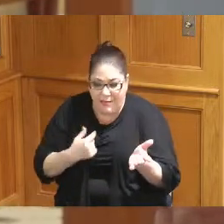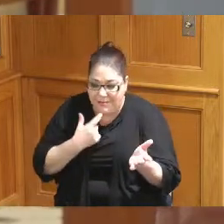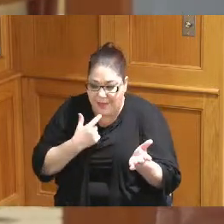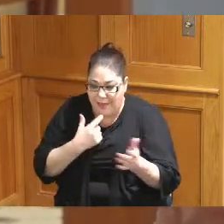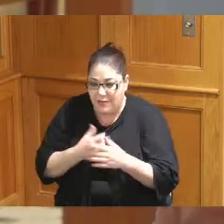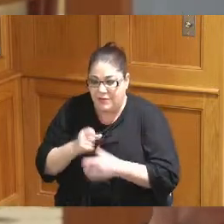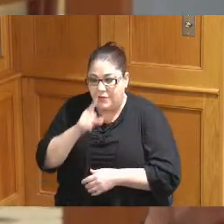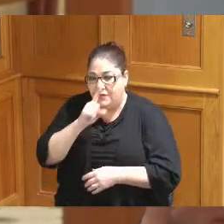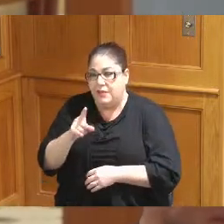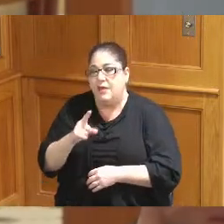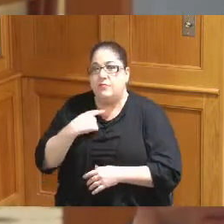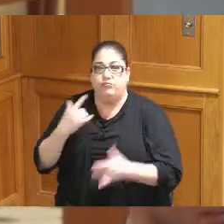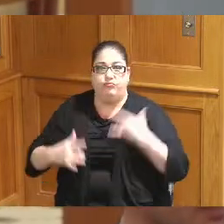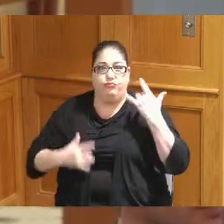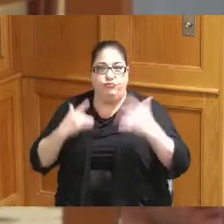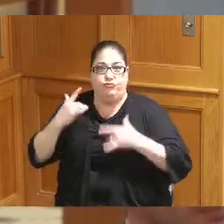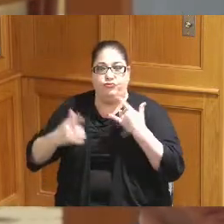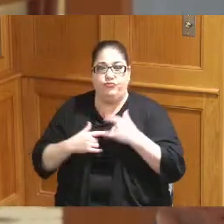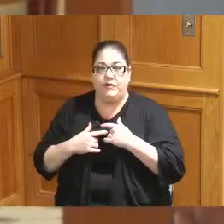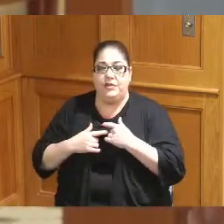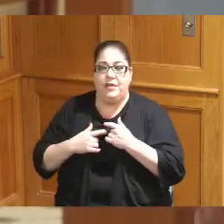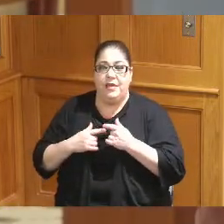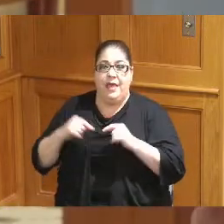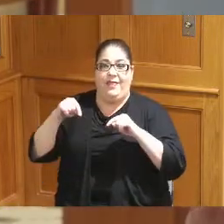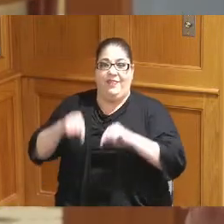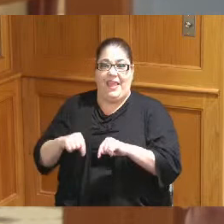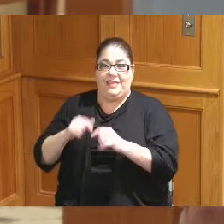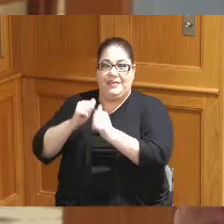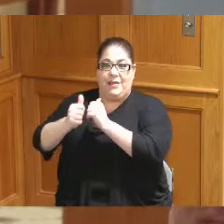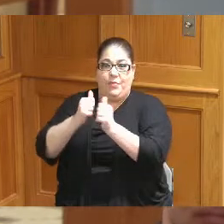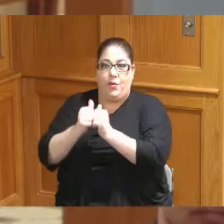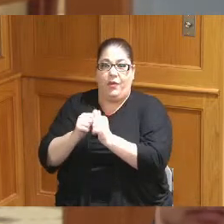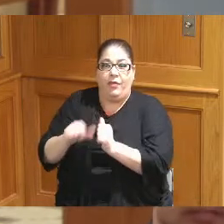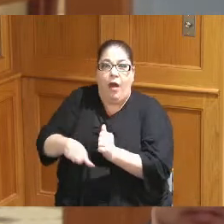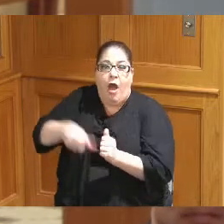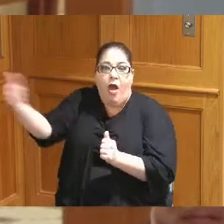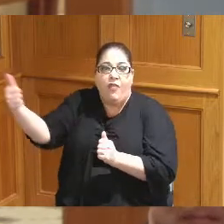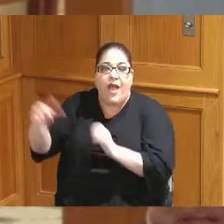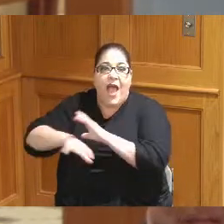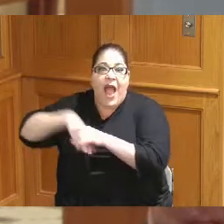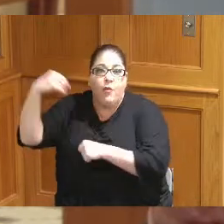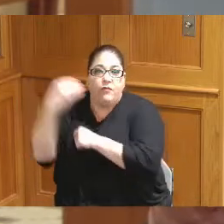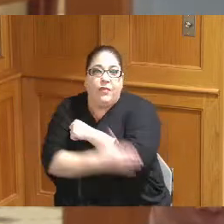are very excited about to know that it's between us and a location in Asia we feel that with the